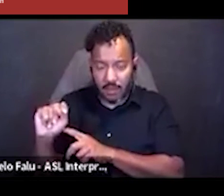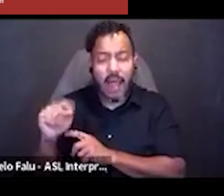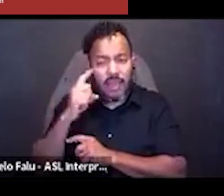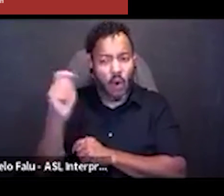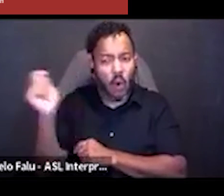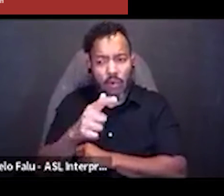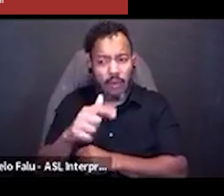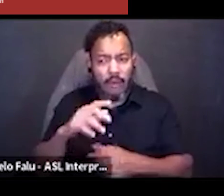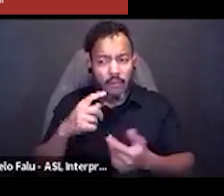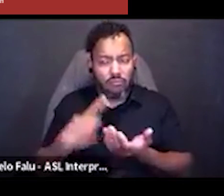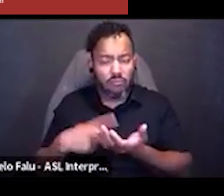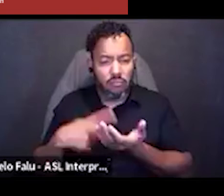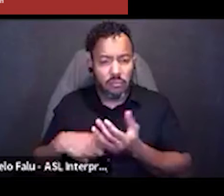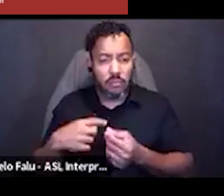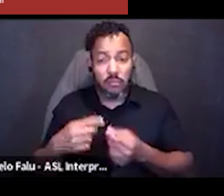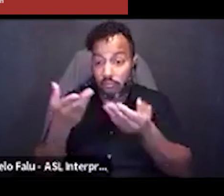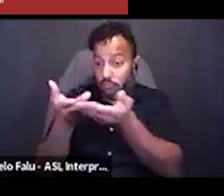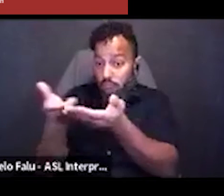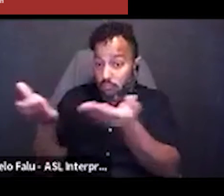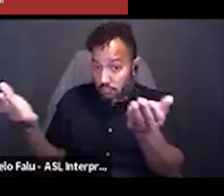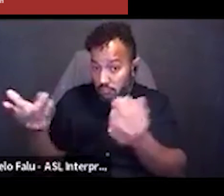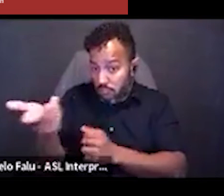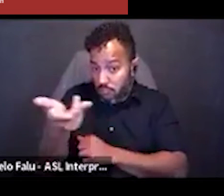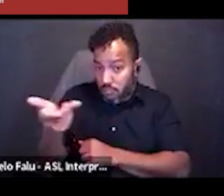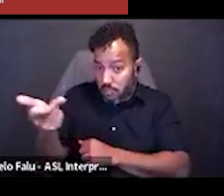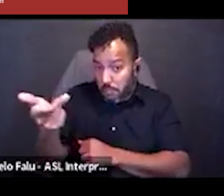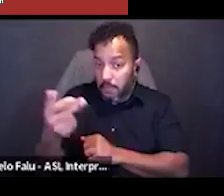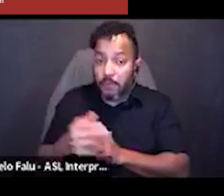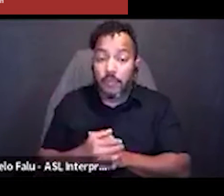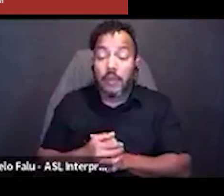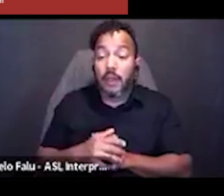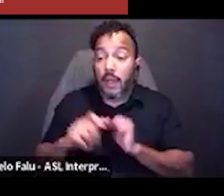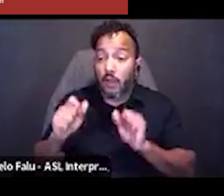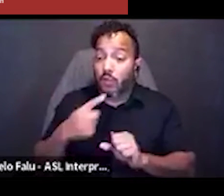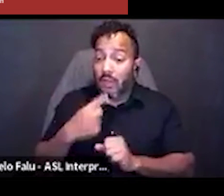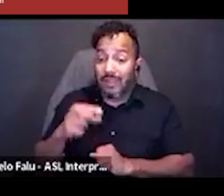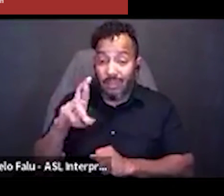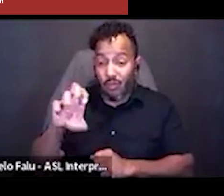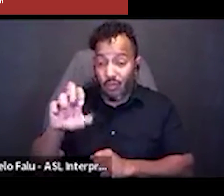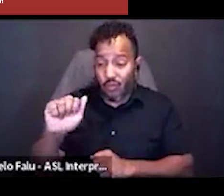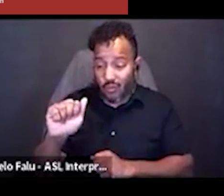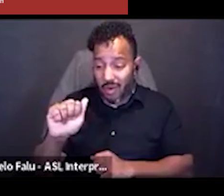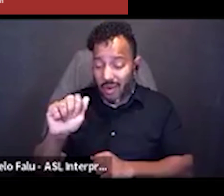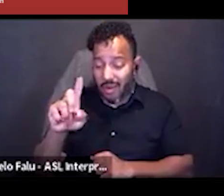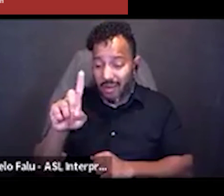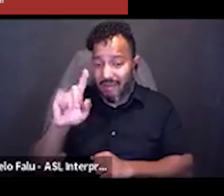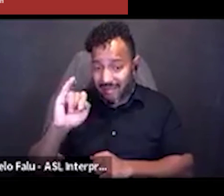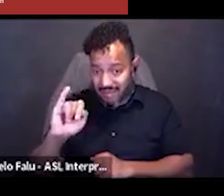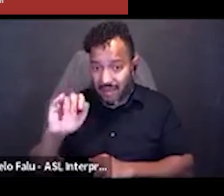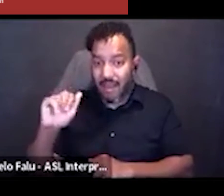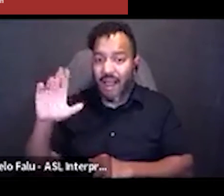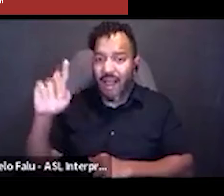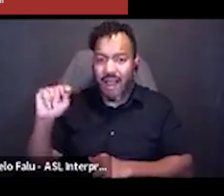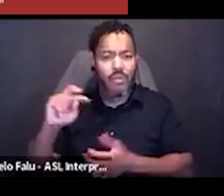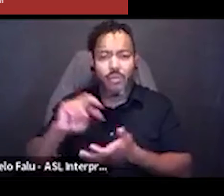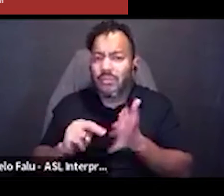Panelists, can you tell us what the REAADI Act is and can you talk about how we can advocate